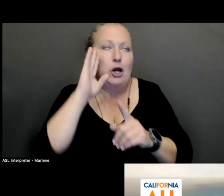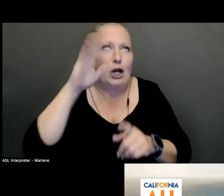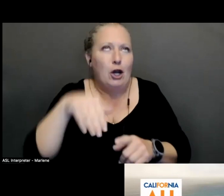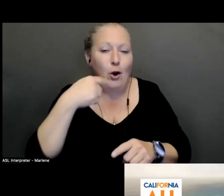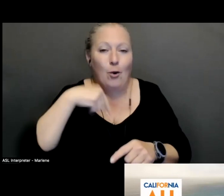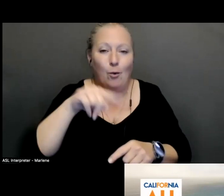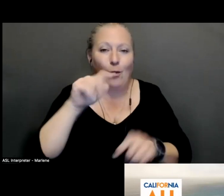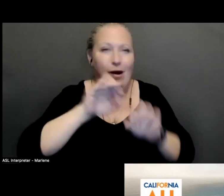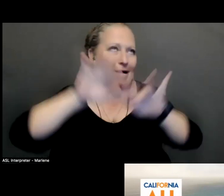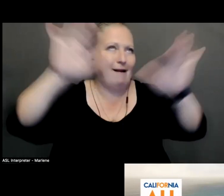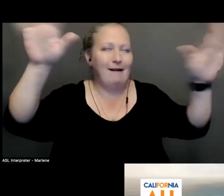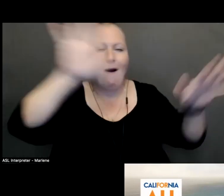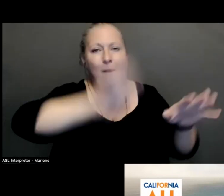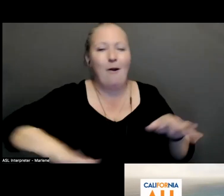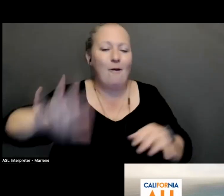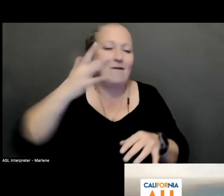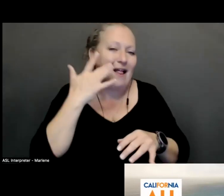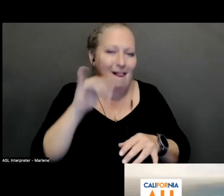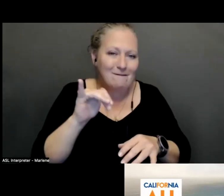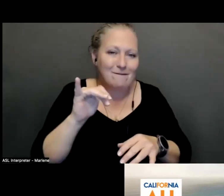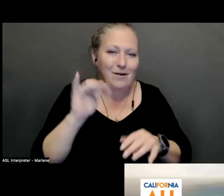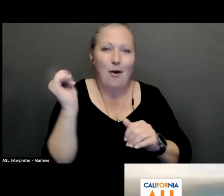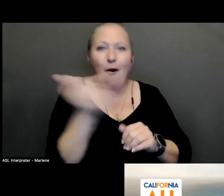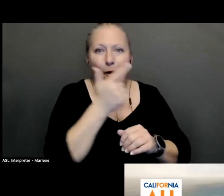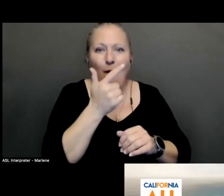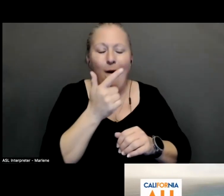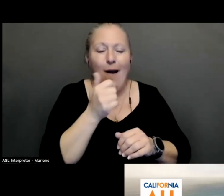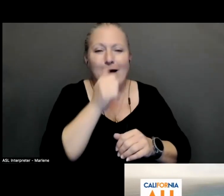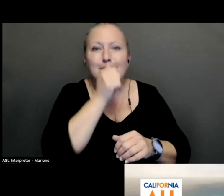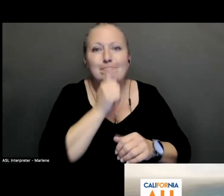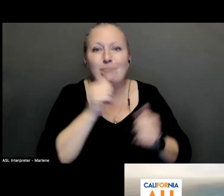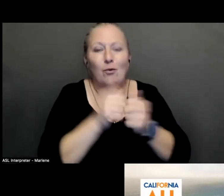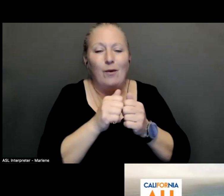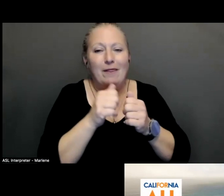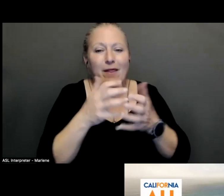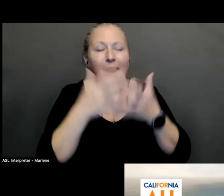we are scattered across California, all of us are contending with a tremendous amount of weather. So